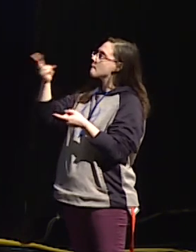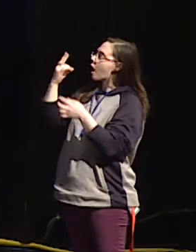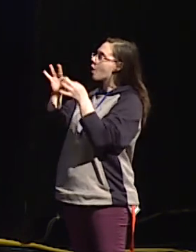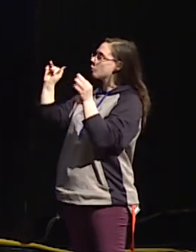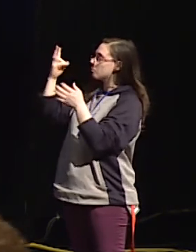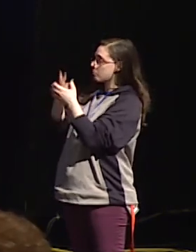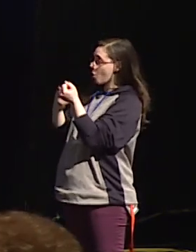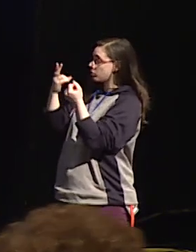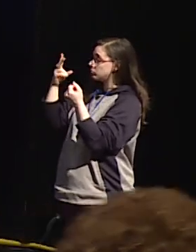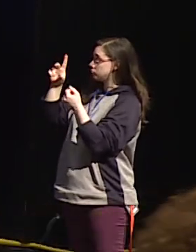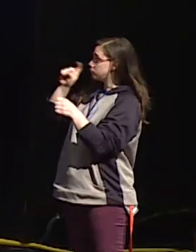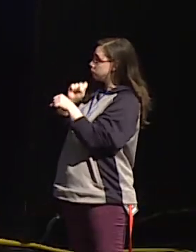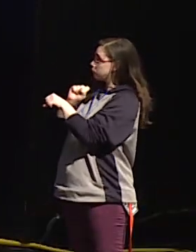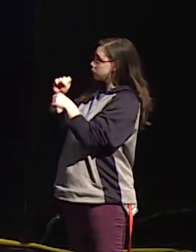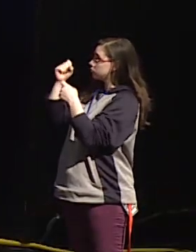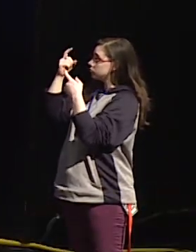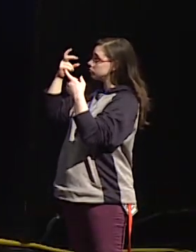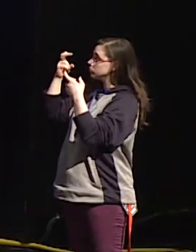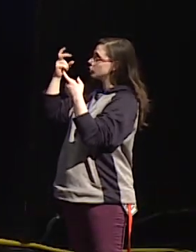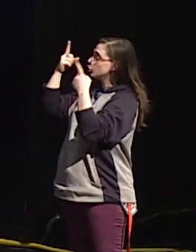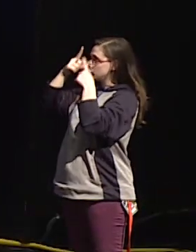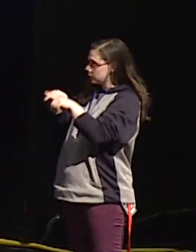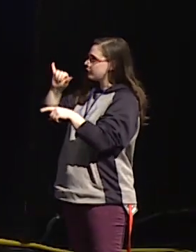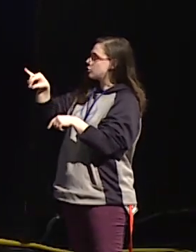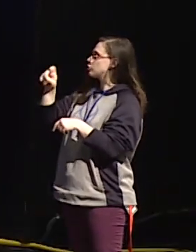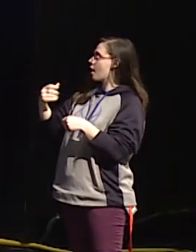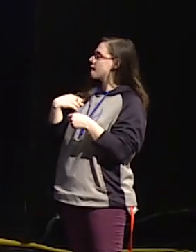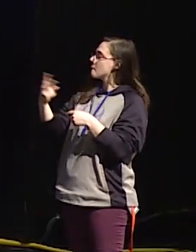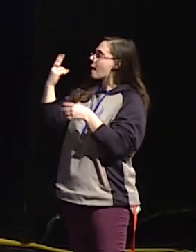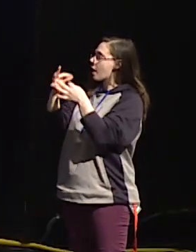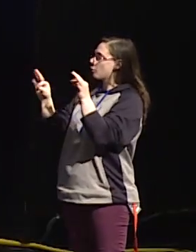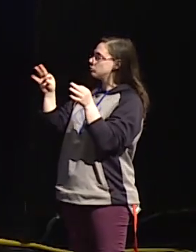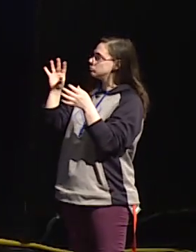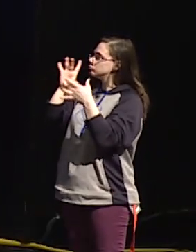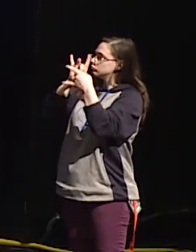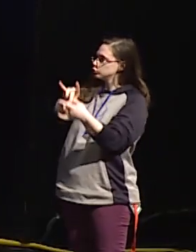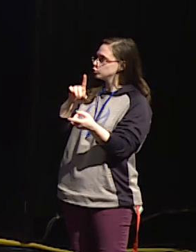with the Nyle Dimarco Foundation...